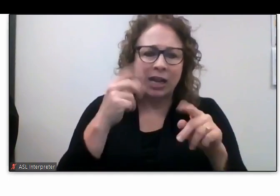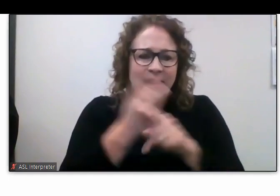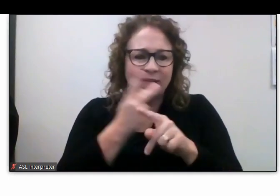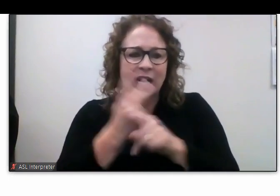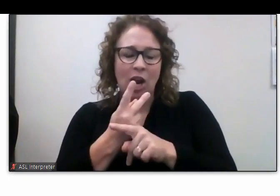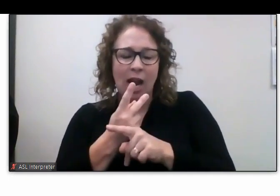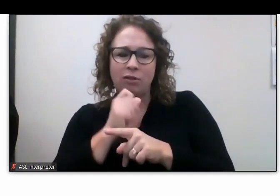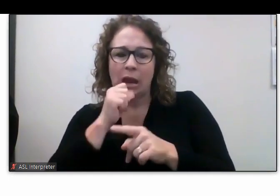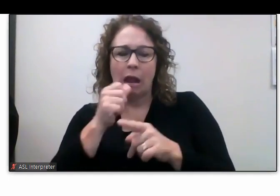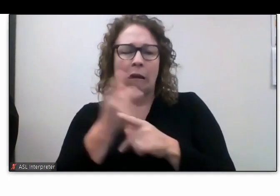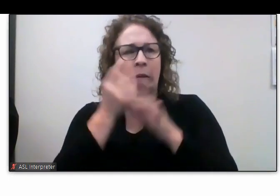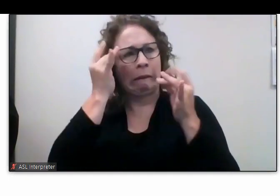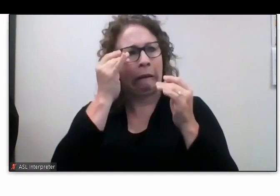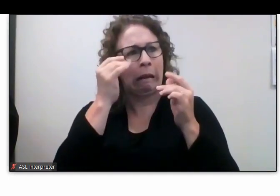Thank you.